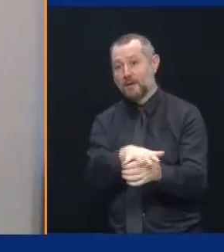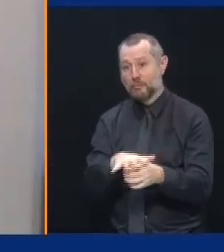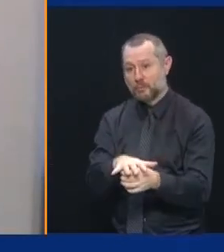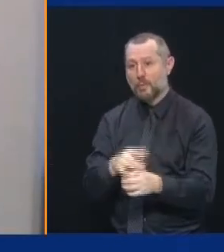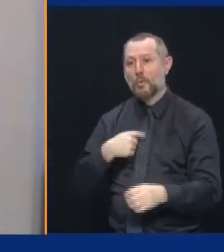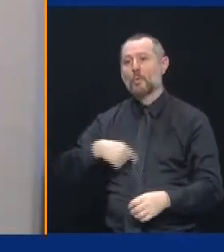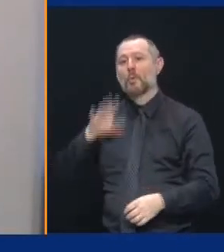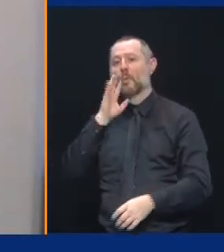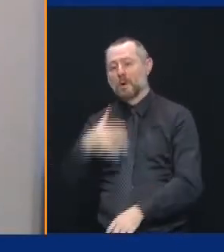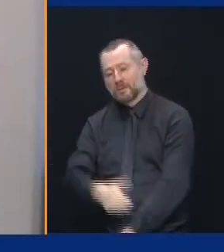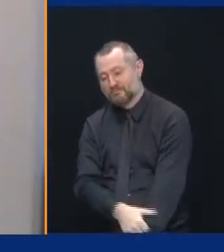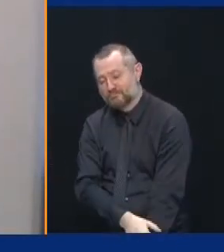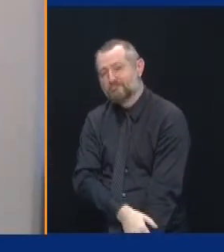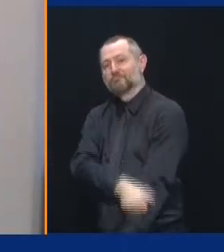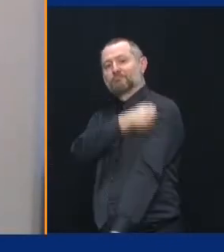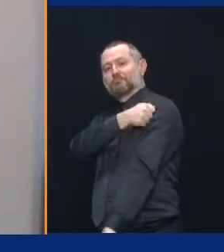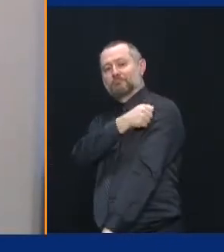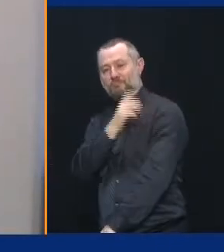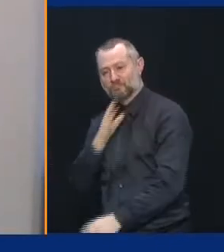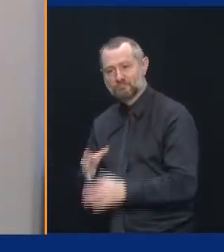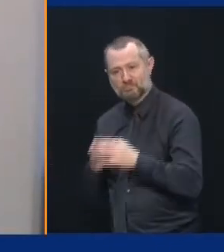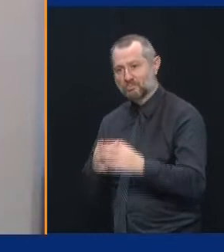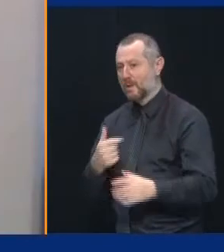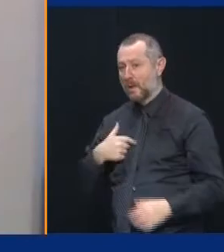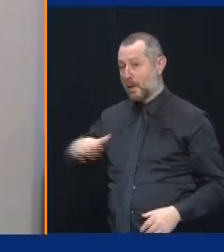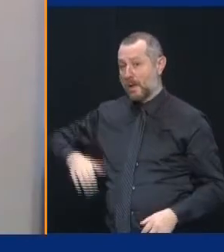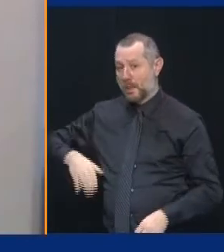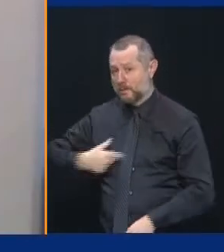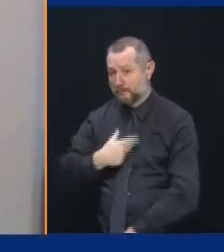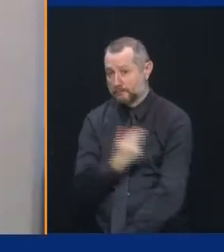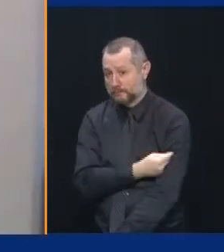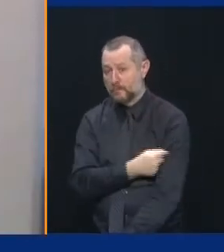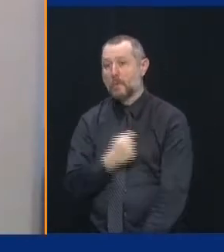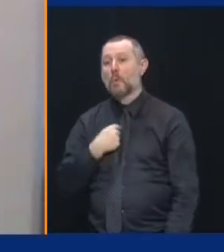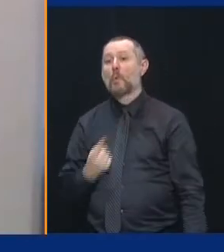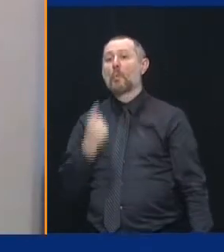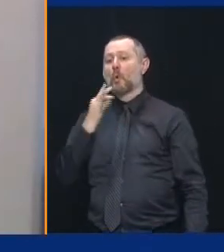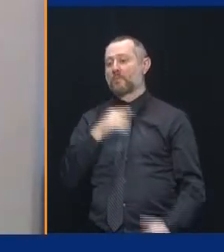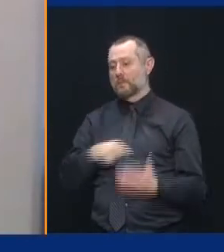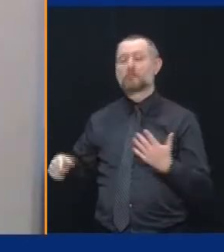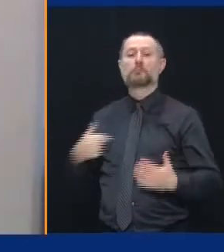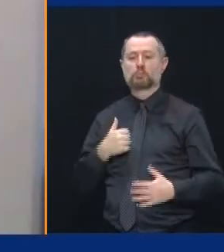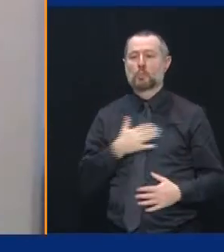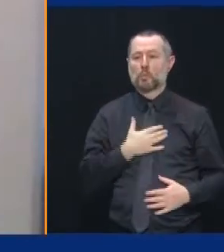A GROUP OF MINISTERS THAT I AM GOING TO GO TO ONE OF THESE